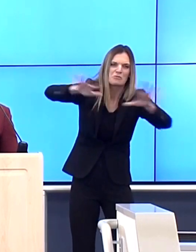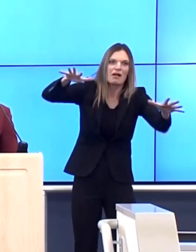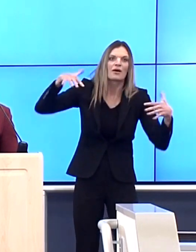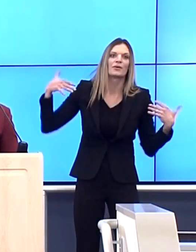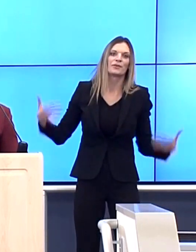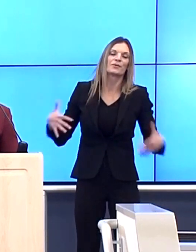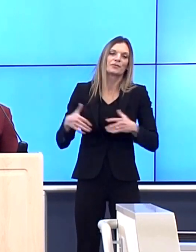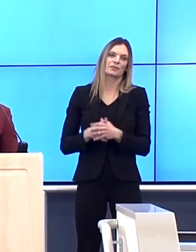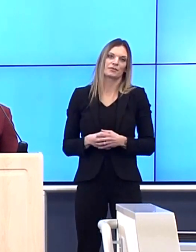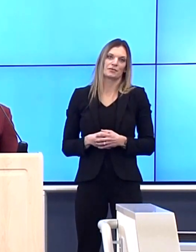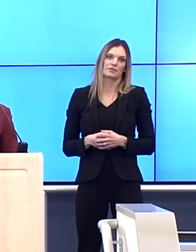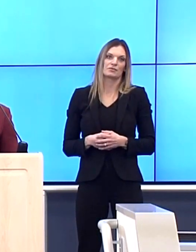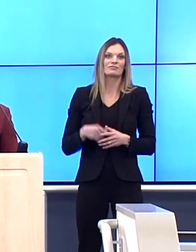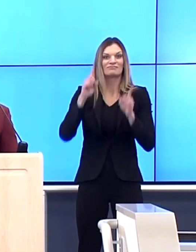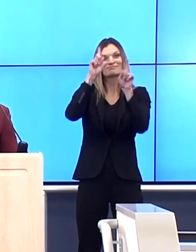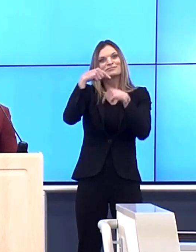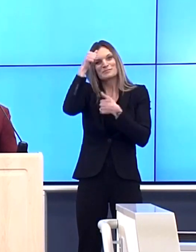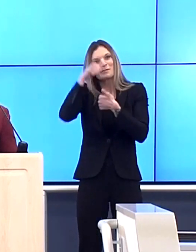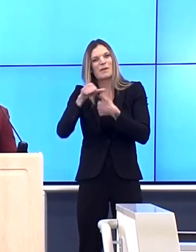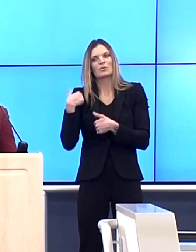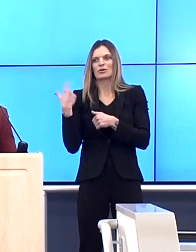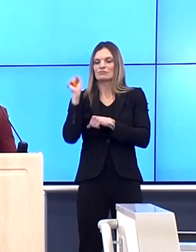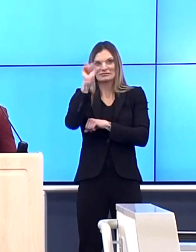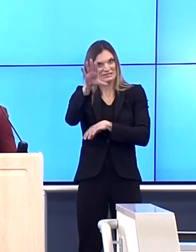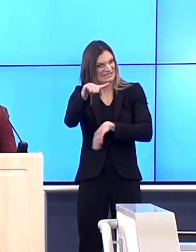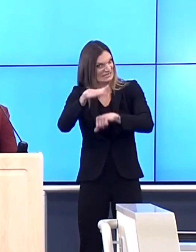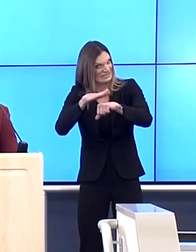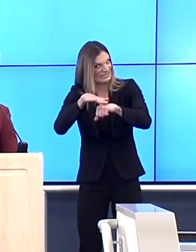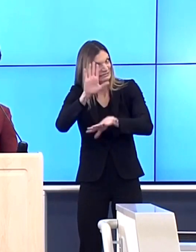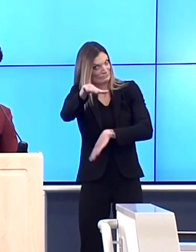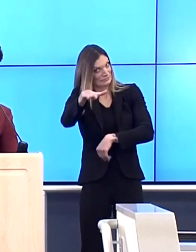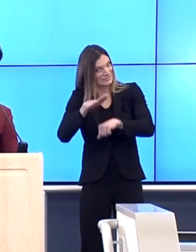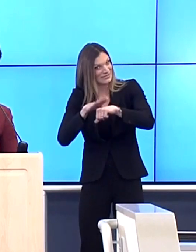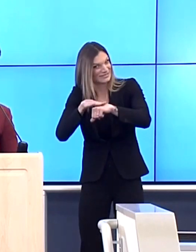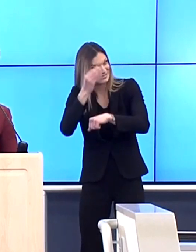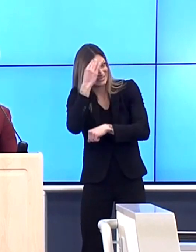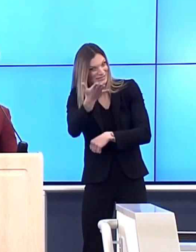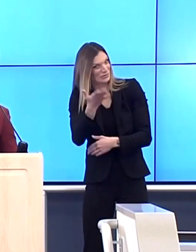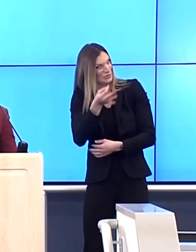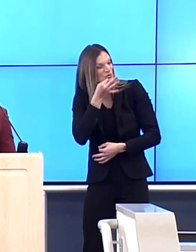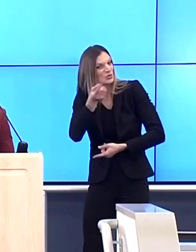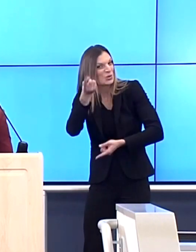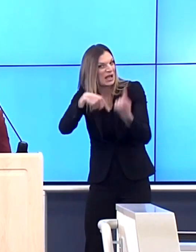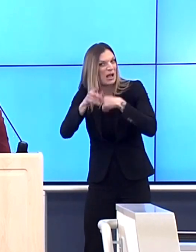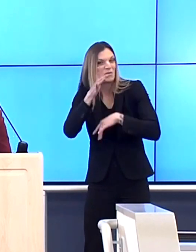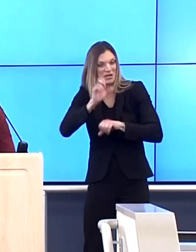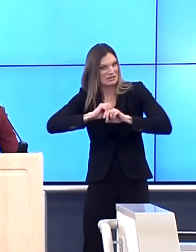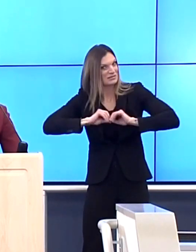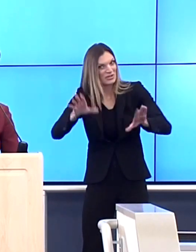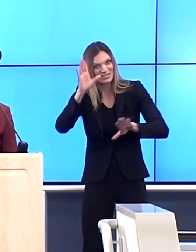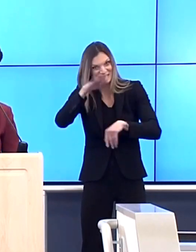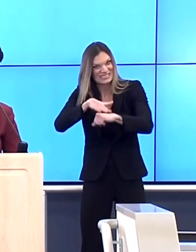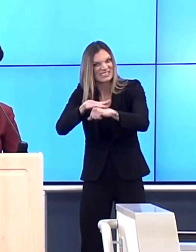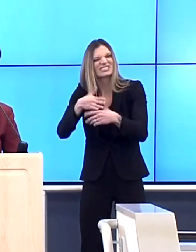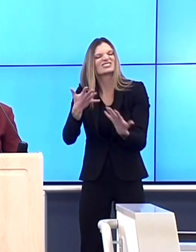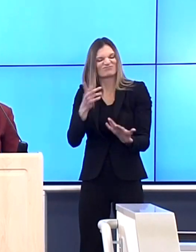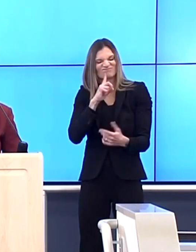COVID-19 IS SPREADING LIKE WILDFIRE AND WE ARE NOW IN THE WILDFIRE AND WE ARE NOW IN THE DREADED SURGE THAT WE HAVE BEEN DREADED SURGE THAT WE HAVE BEEN WARNING ABOUT FOR MONTHS. WARNING ABOUT FOR MONTHS. WE ARE DOING VERY WELL WITH OUR WE ARE DOING VERY WELL WITH OUR TESTING.